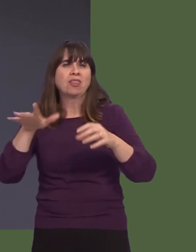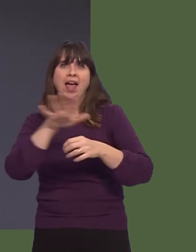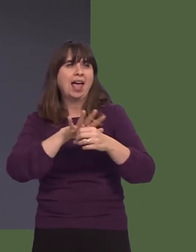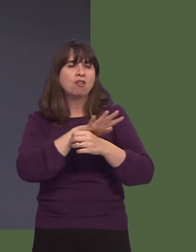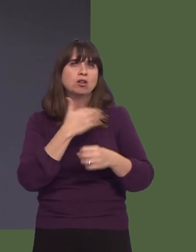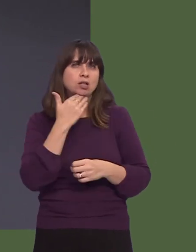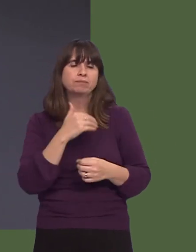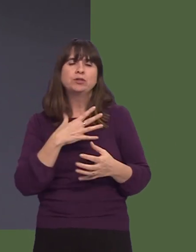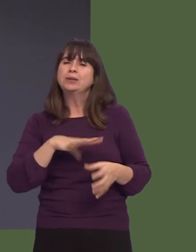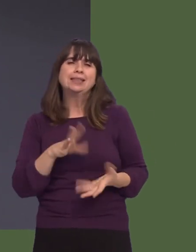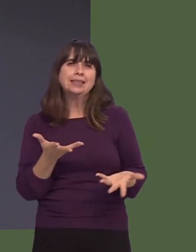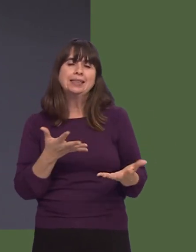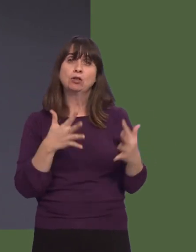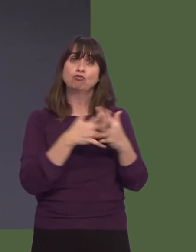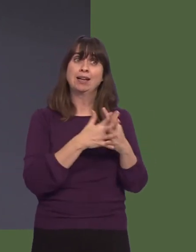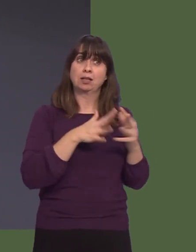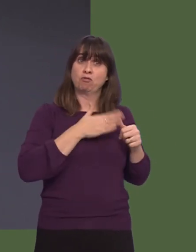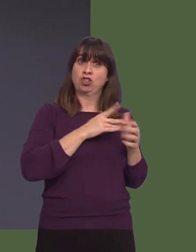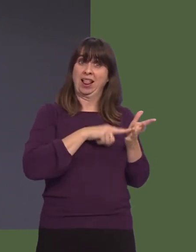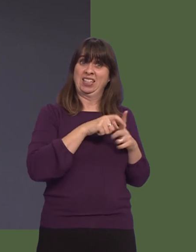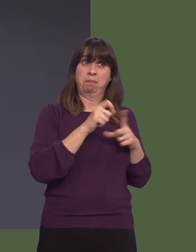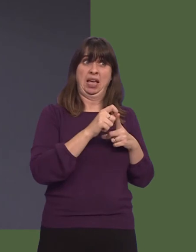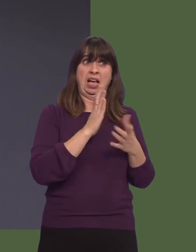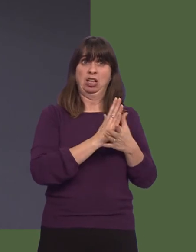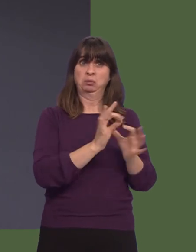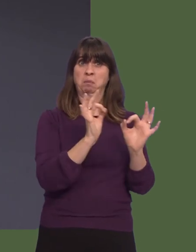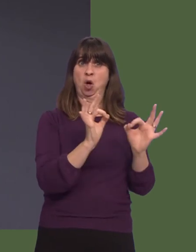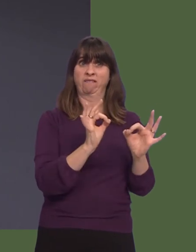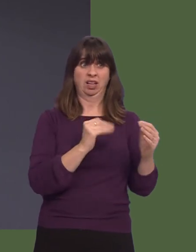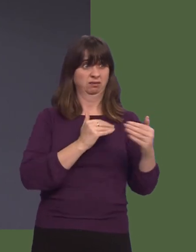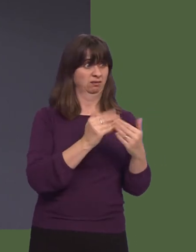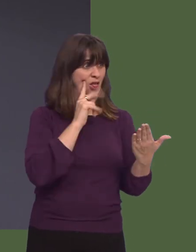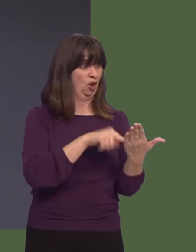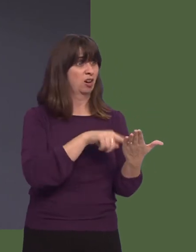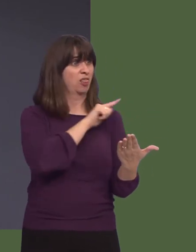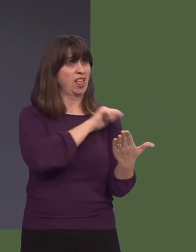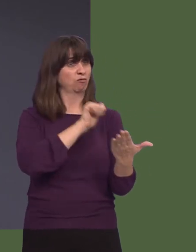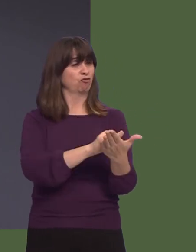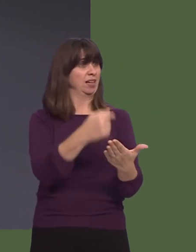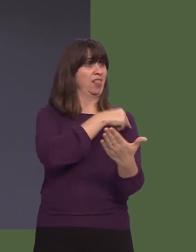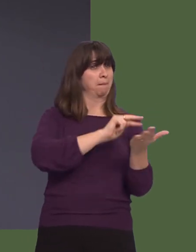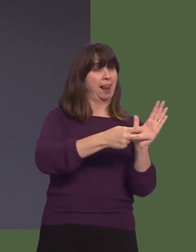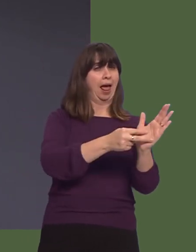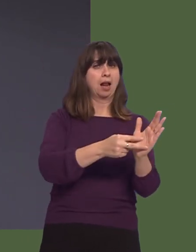Yn wir, mae'n debyg bod cynllun datblygu lleol gwreiddiol Wrecsam yn reit agos ati o safbwynt